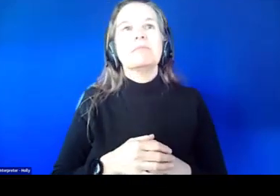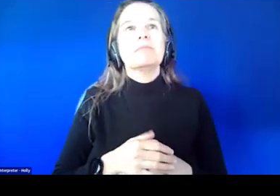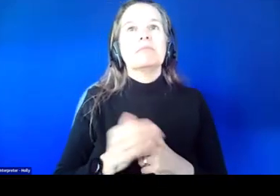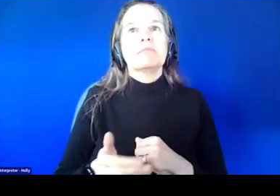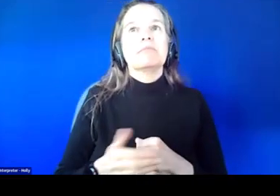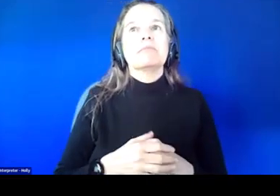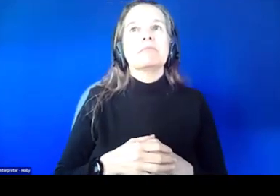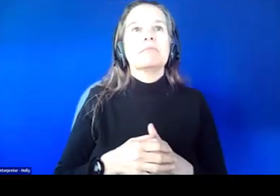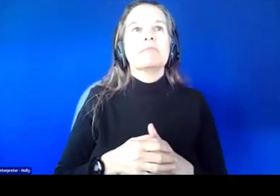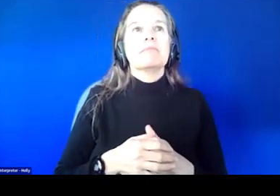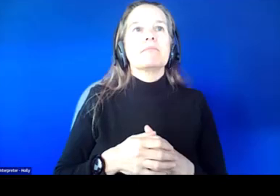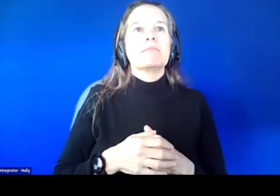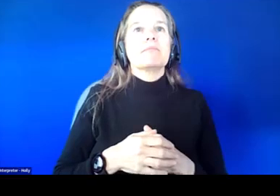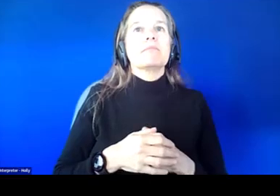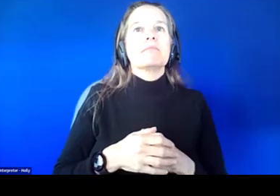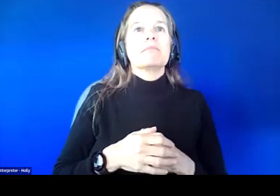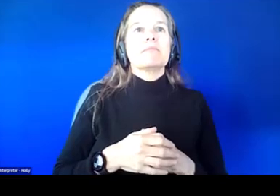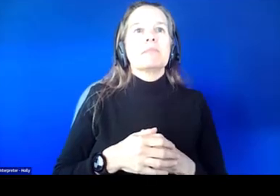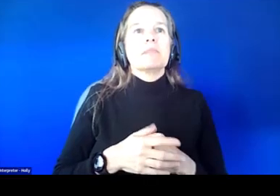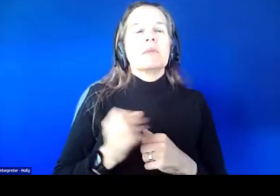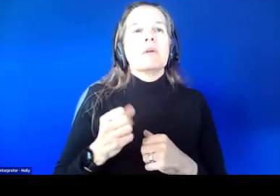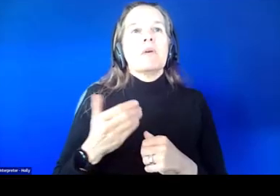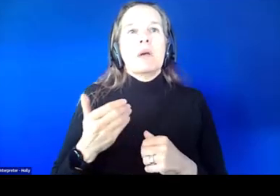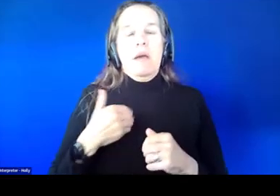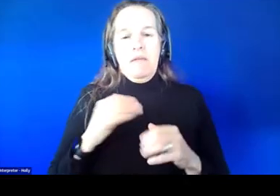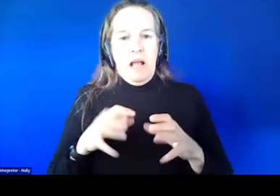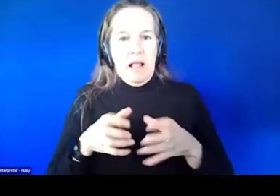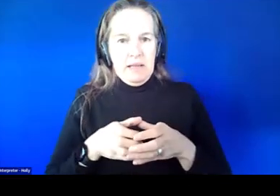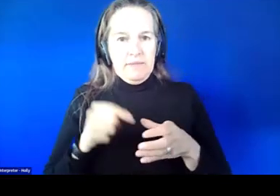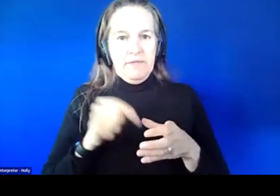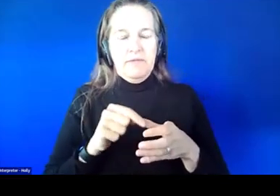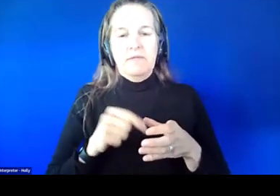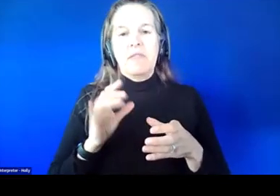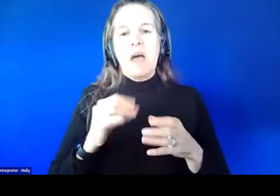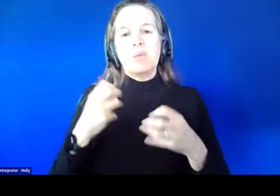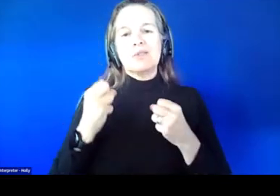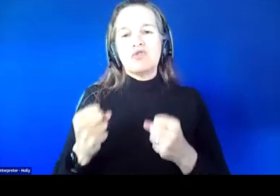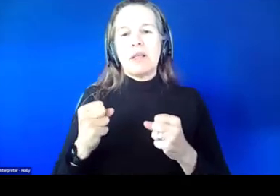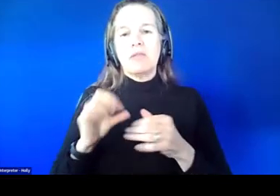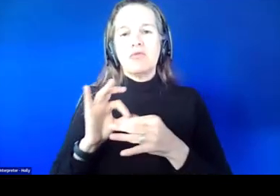So we have the tribal collective, it exists to strengthen relationships with tribal nations so